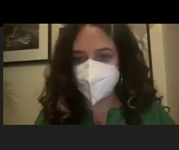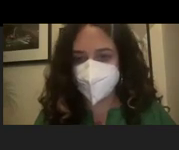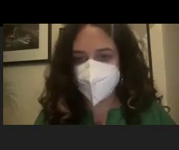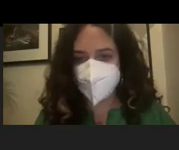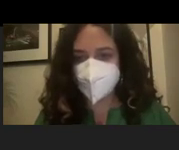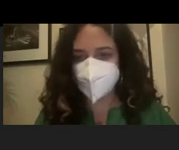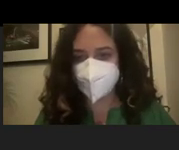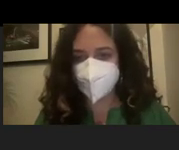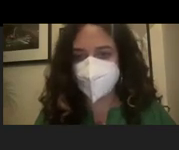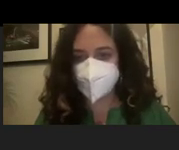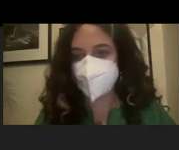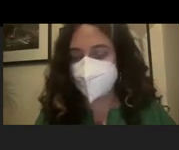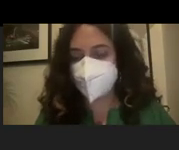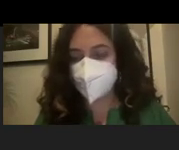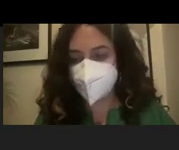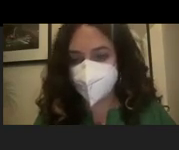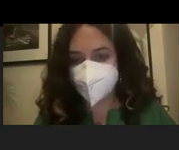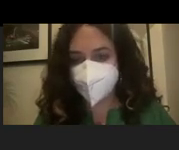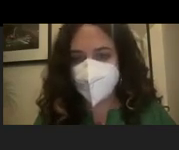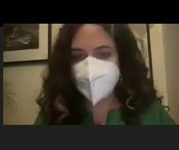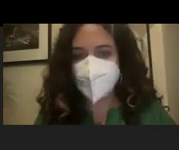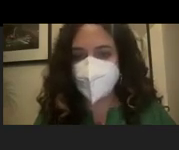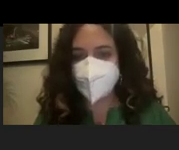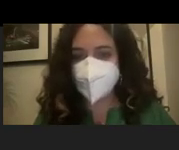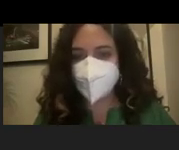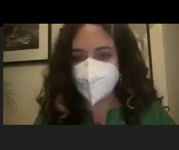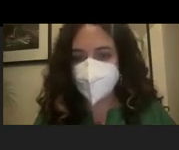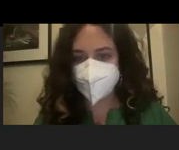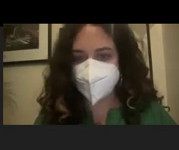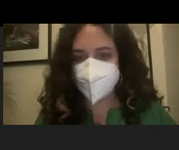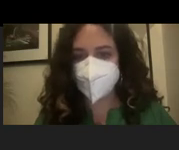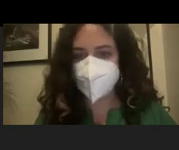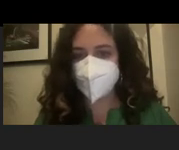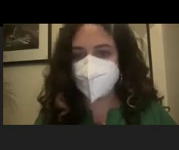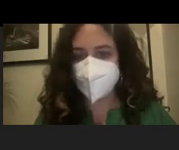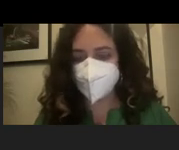health preserve precious fiscal resources and mitigate the menace of the quote unquote unfit